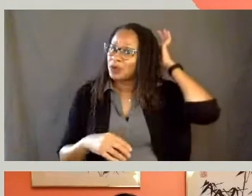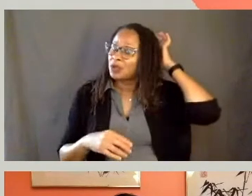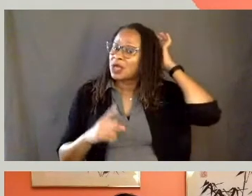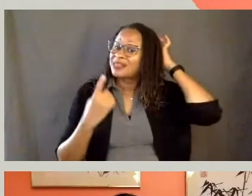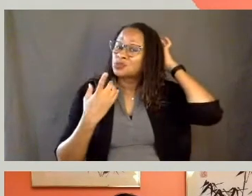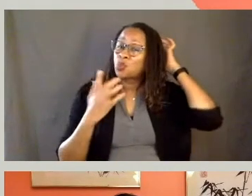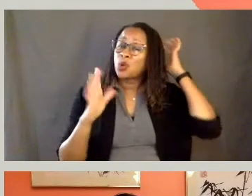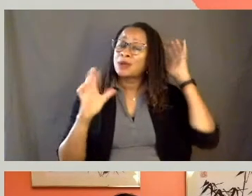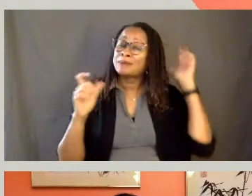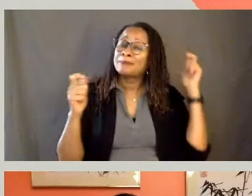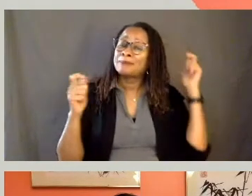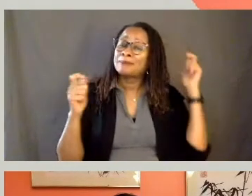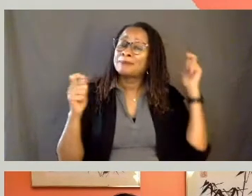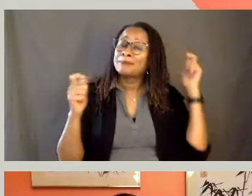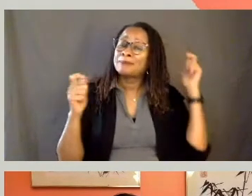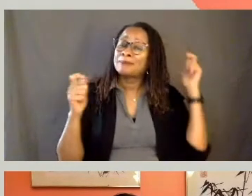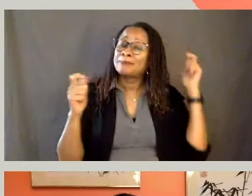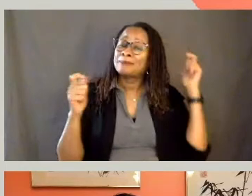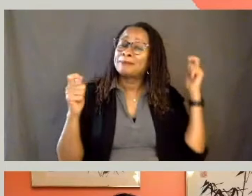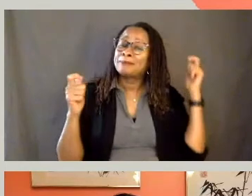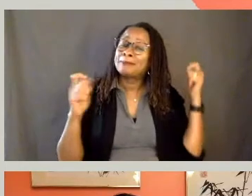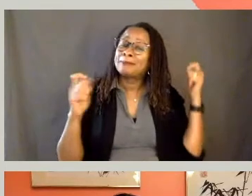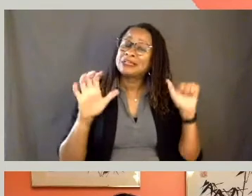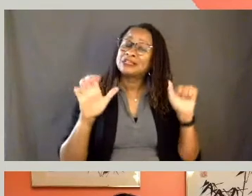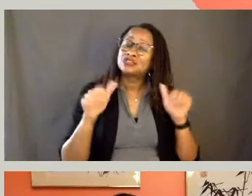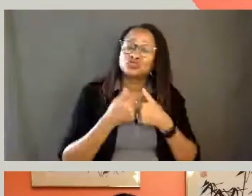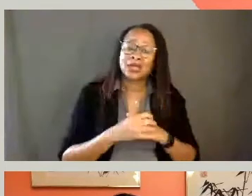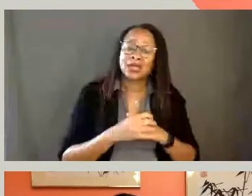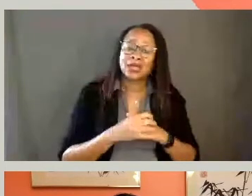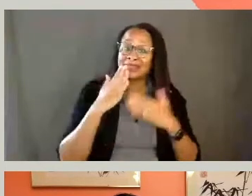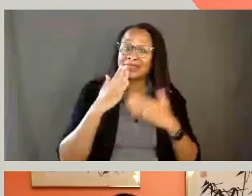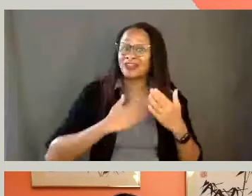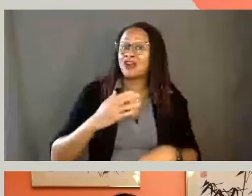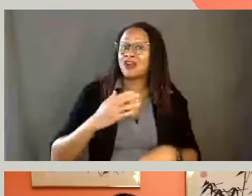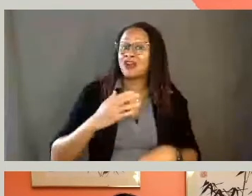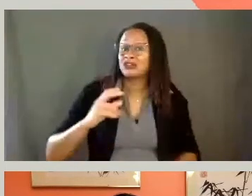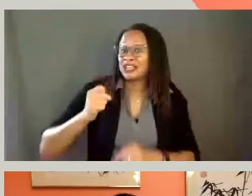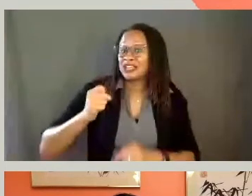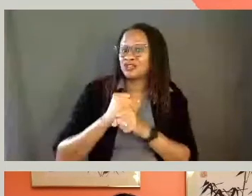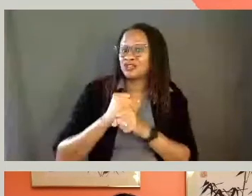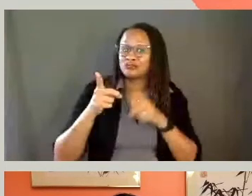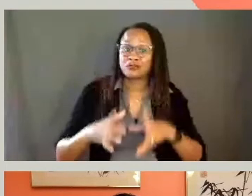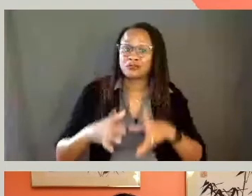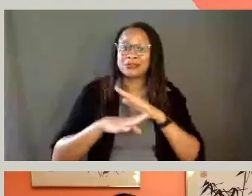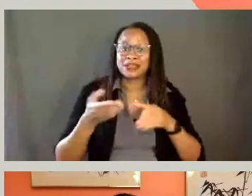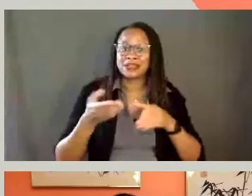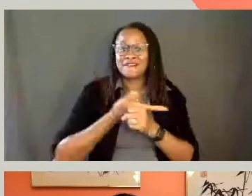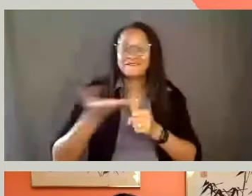And then at the end of our second year the director basically fired both Connor and myself,